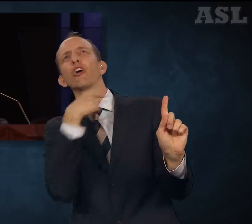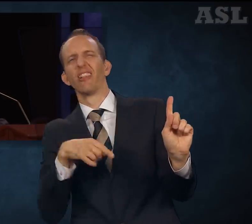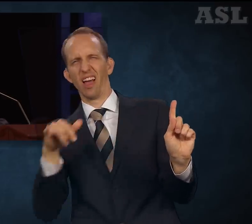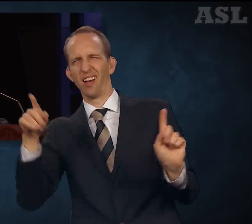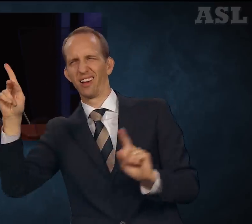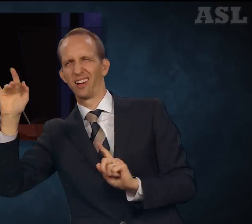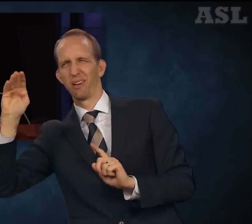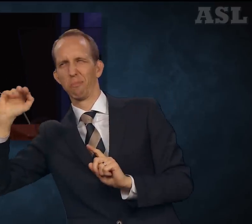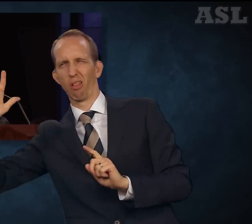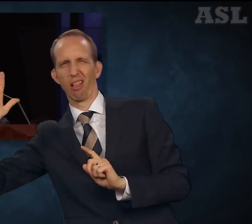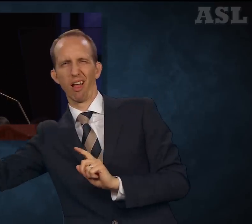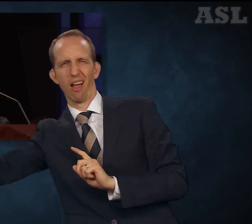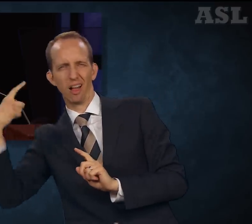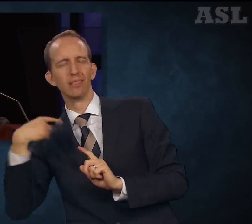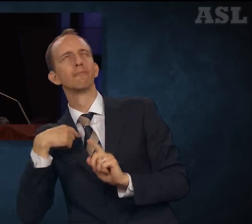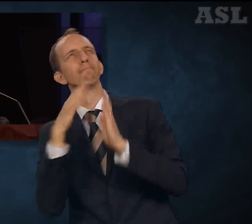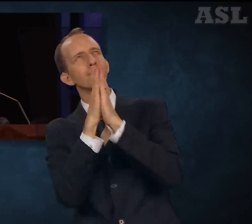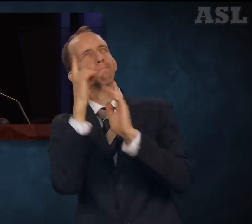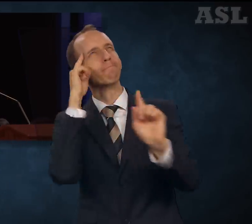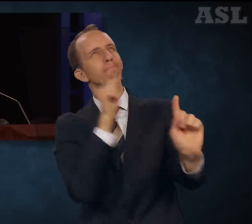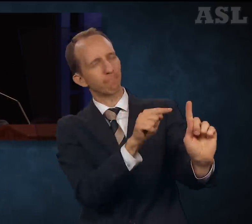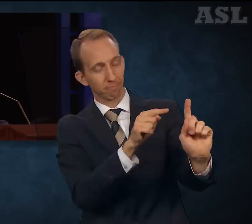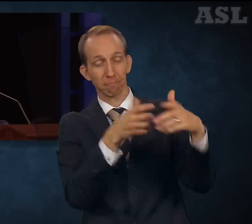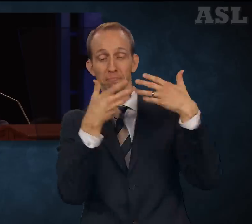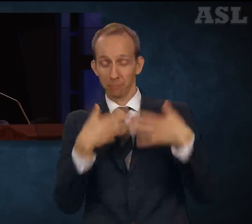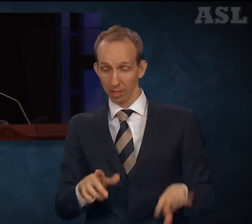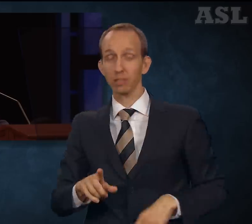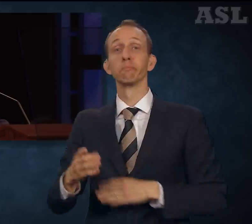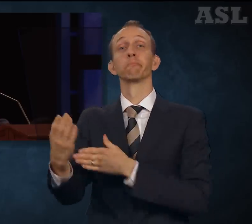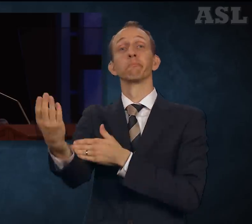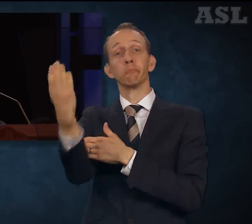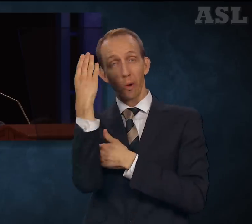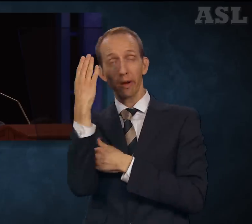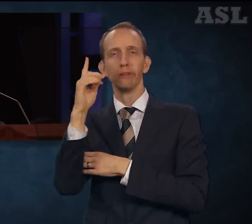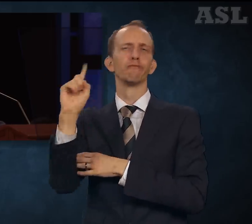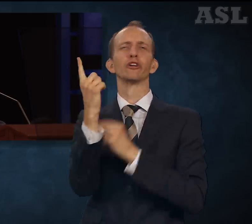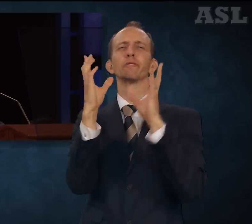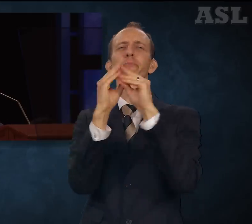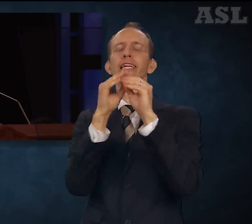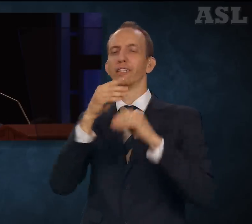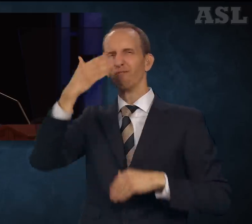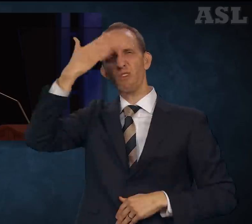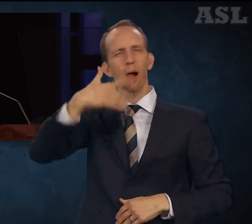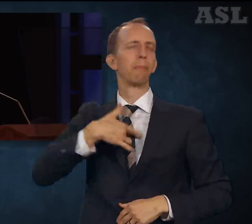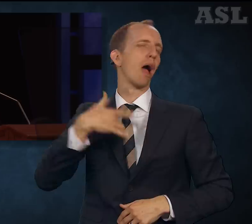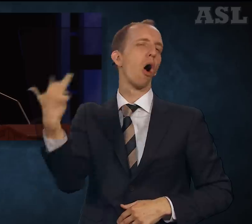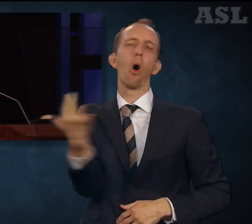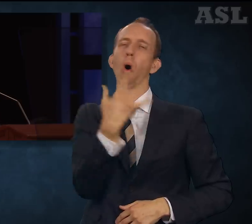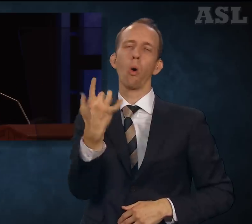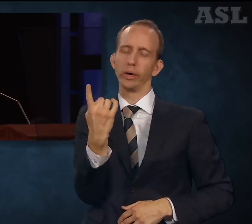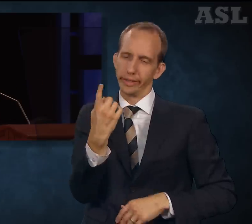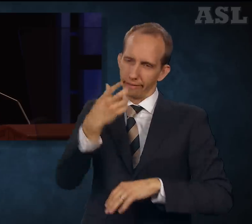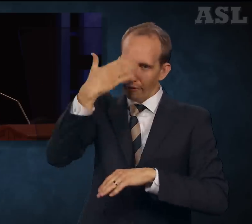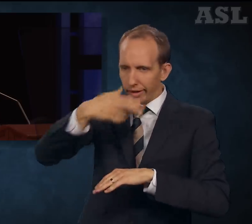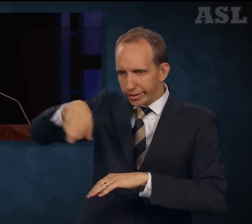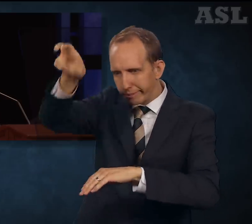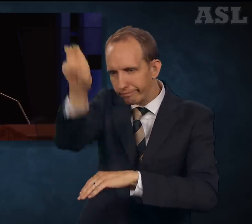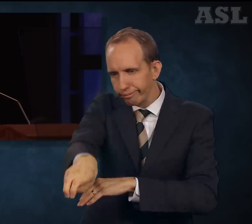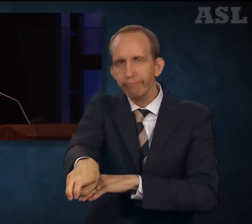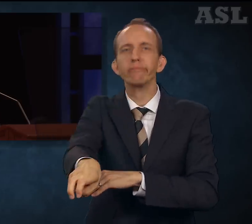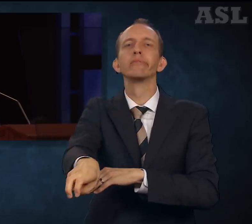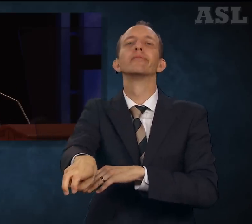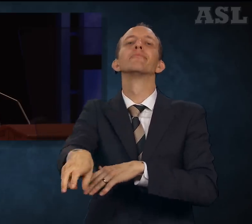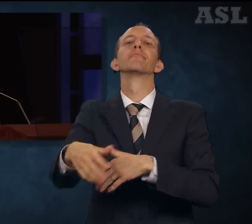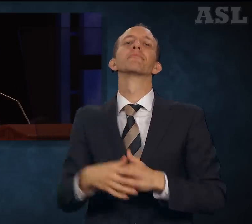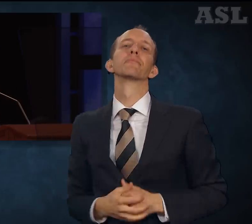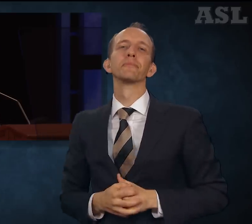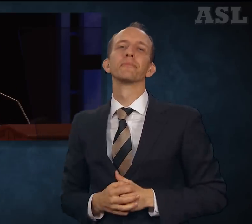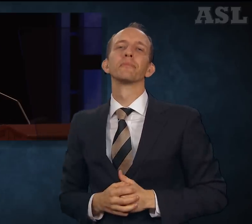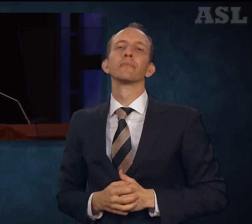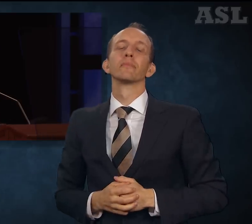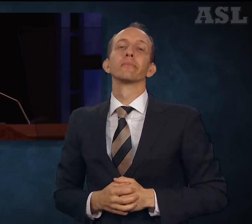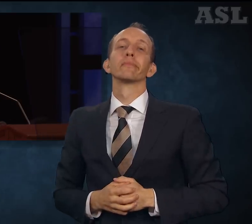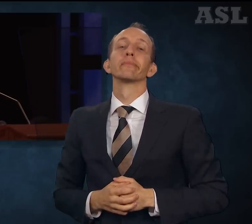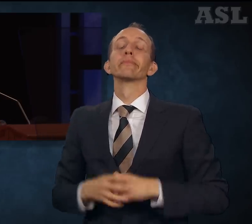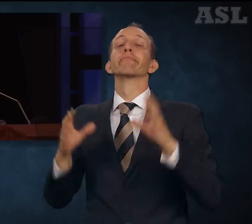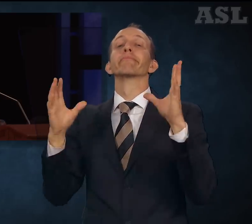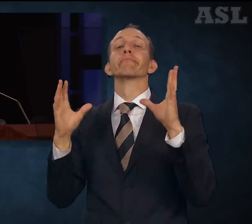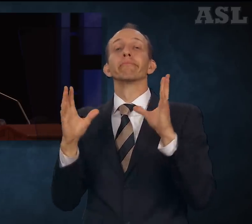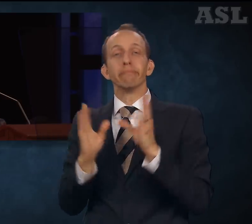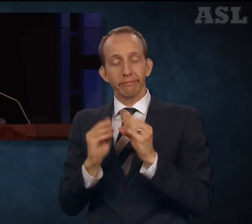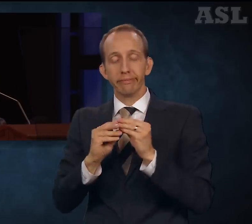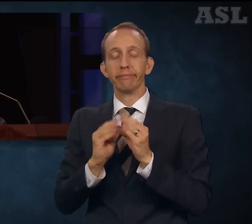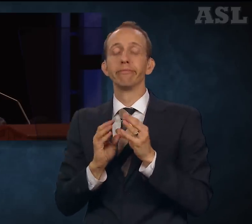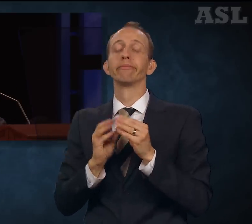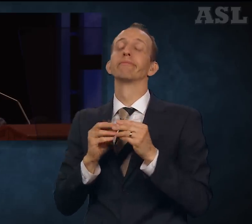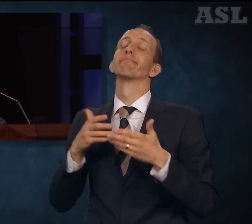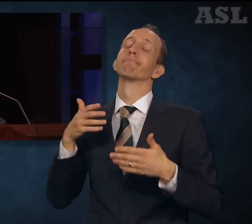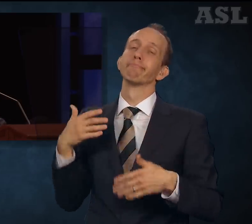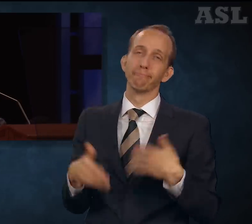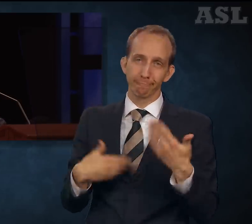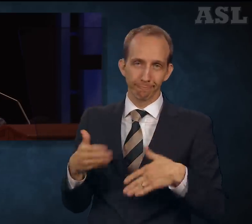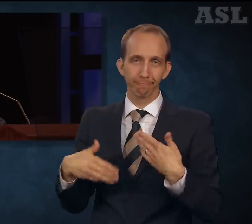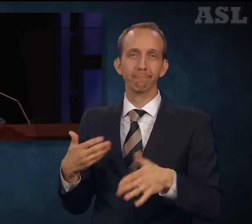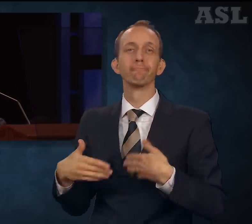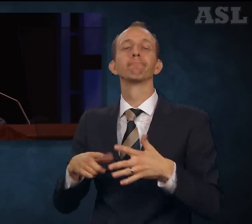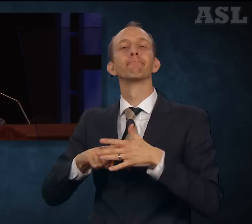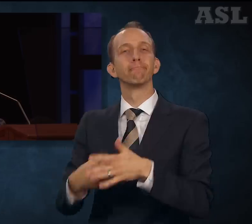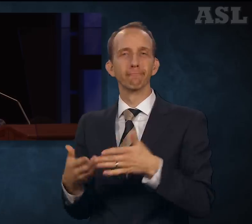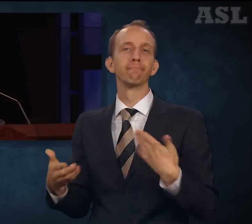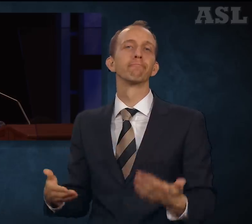PRESIDENT KIMBALL HAD REQUESTED.